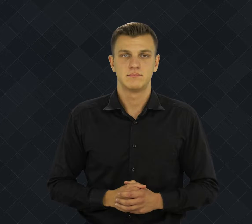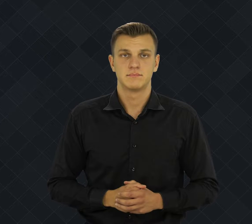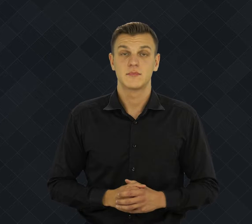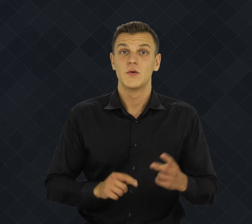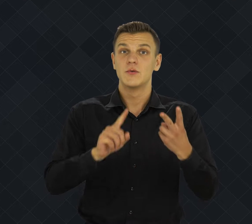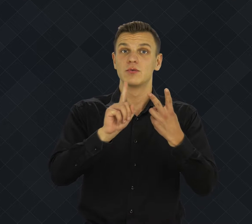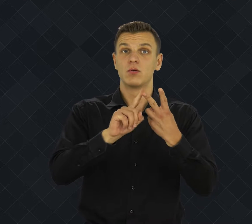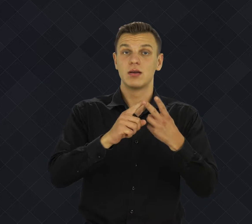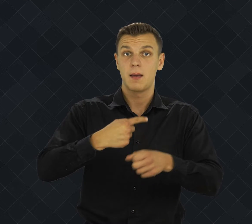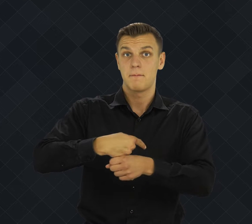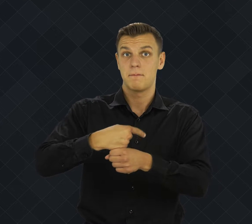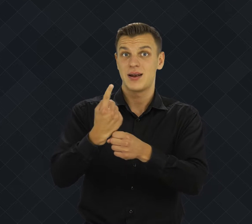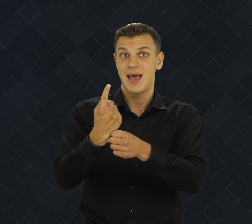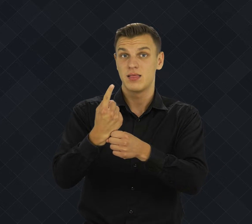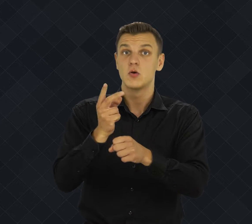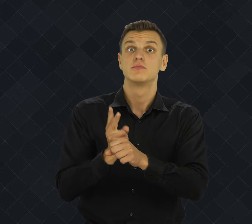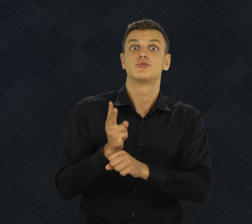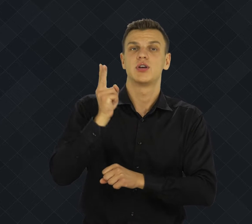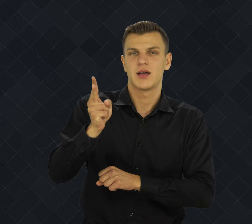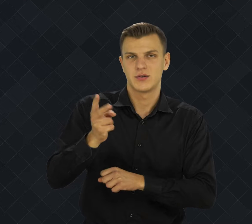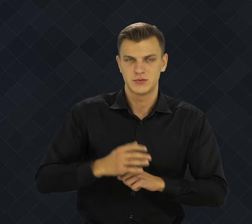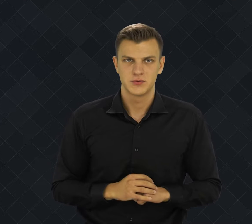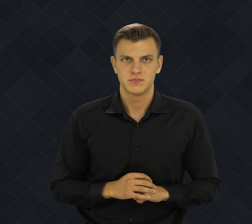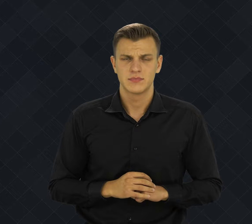Speed.